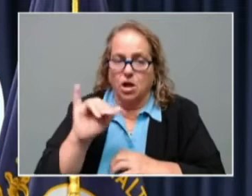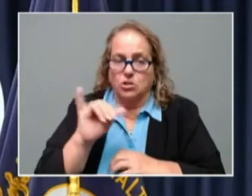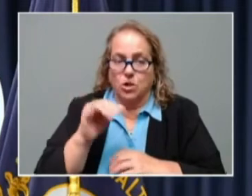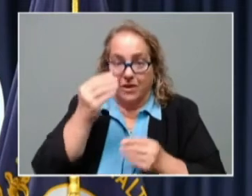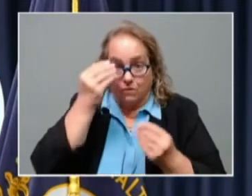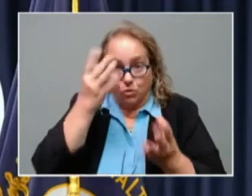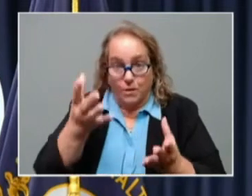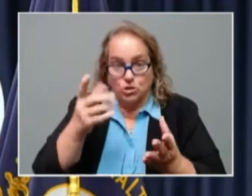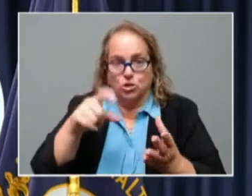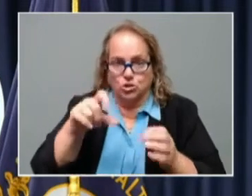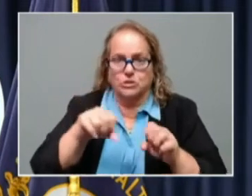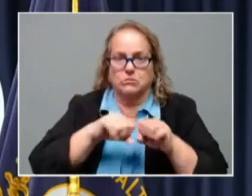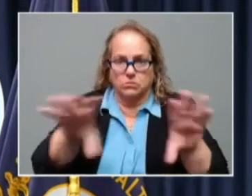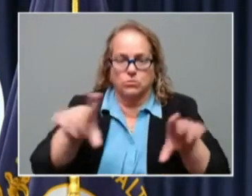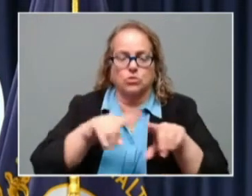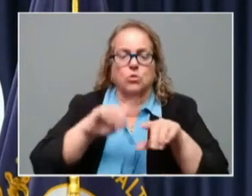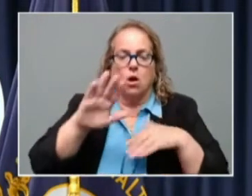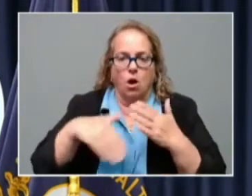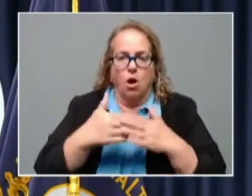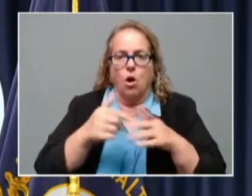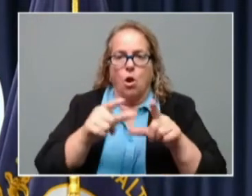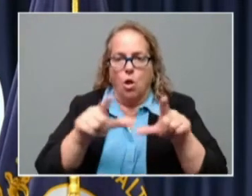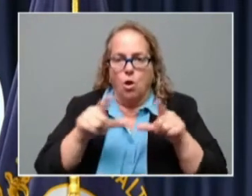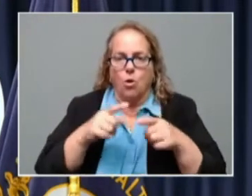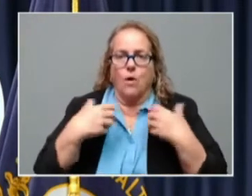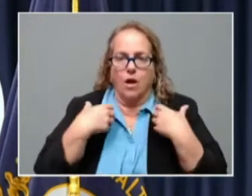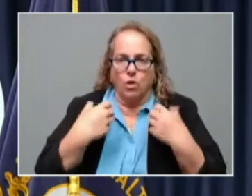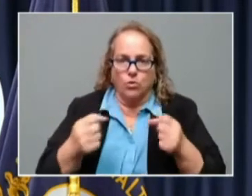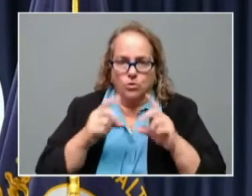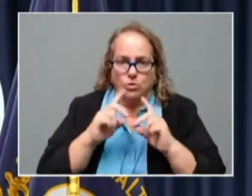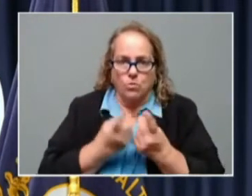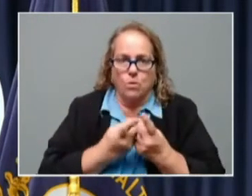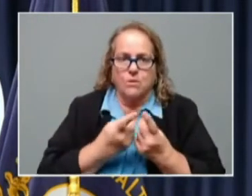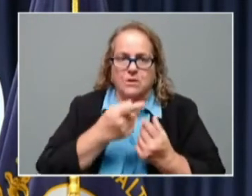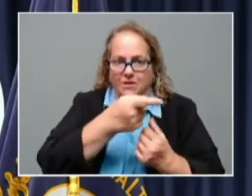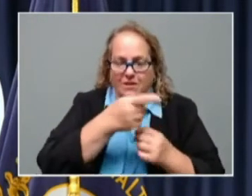to all the local health departments. Hopefully this clarified uh for each of